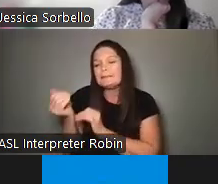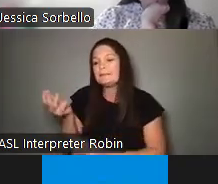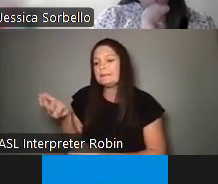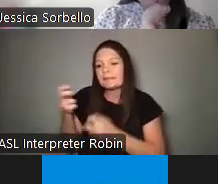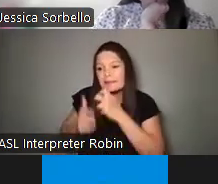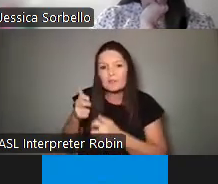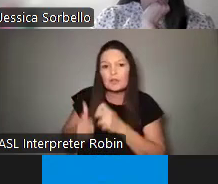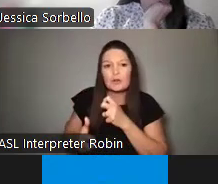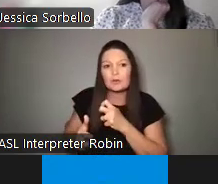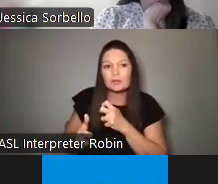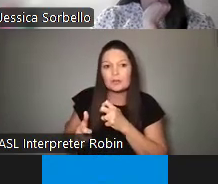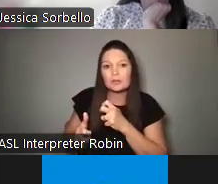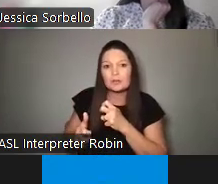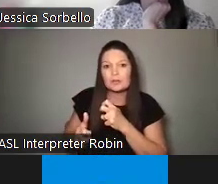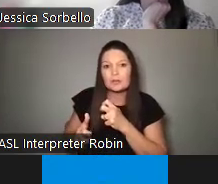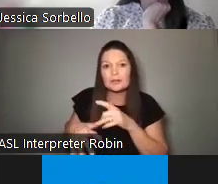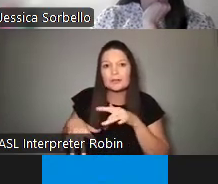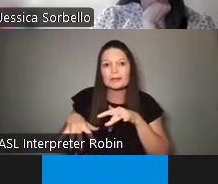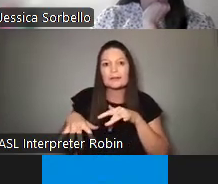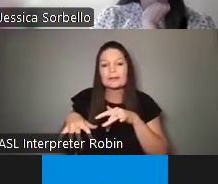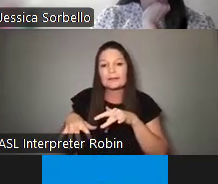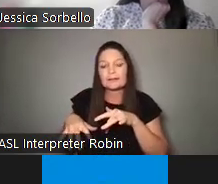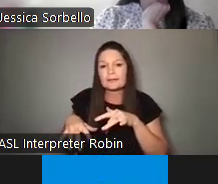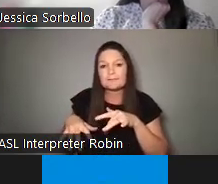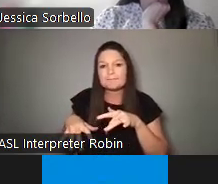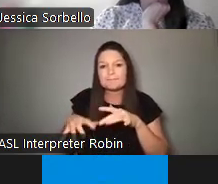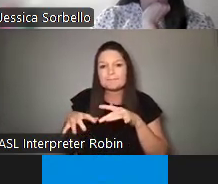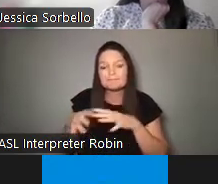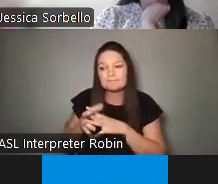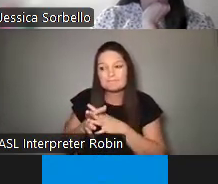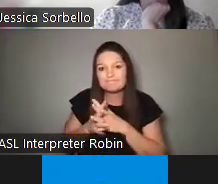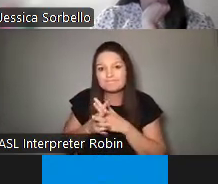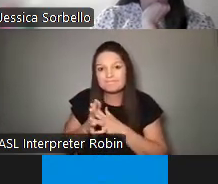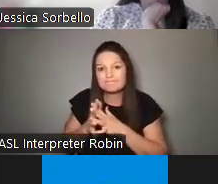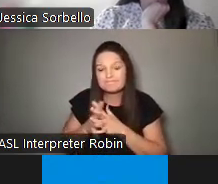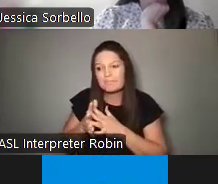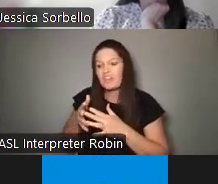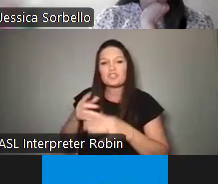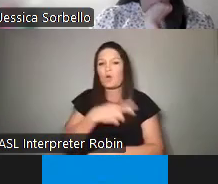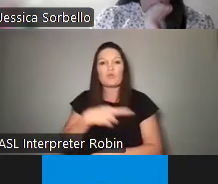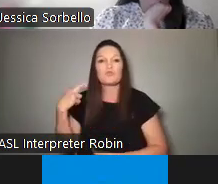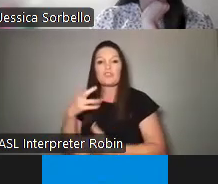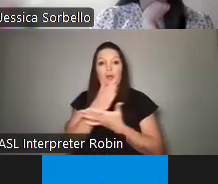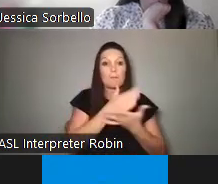stable and I would TRAOEUBG